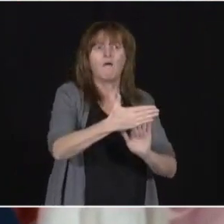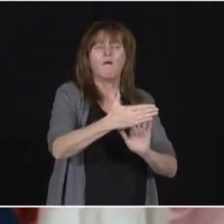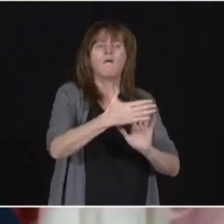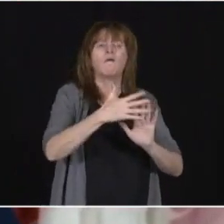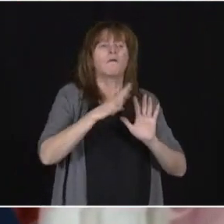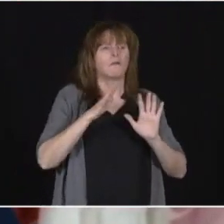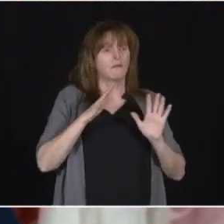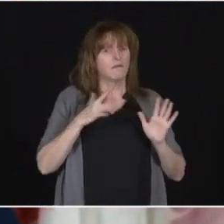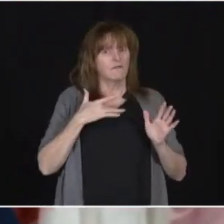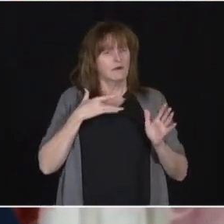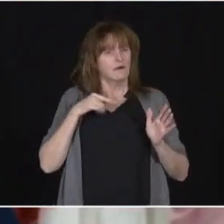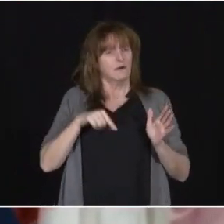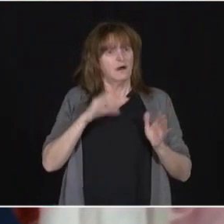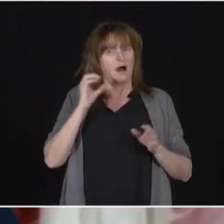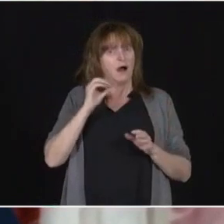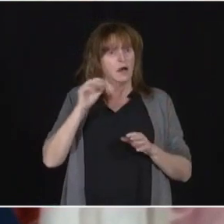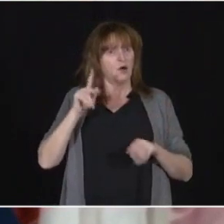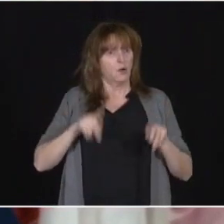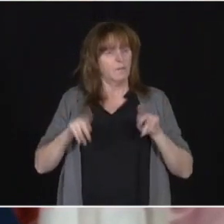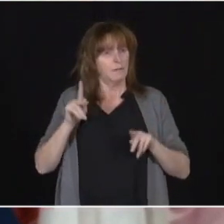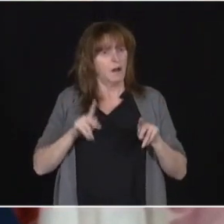The 14 1/2 million people.